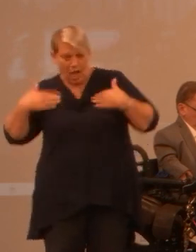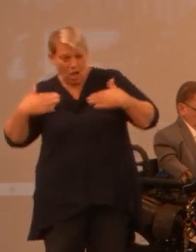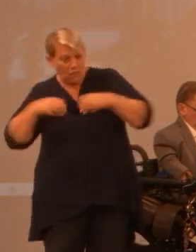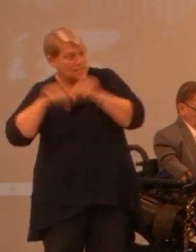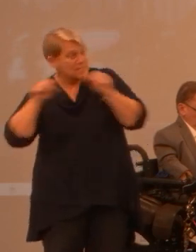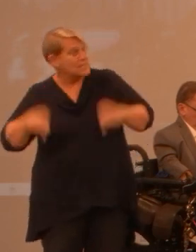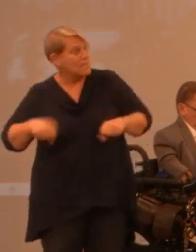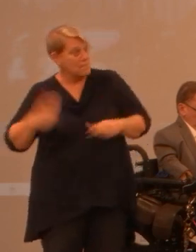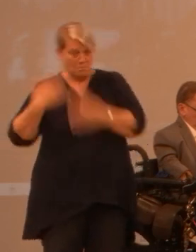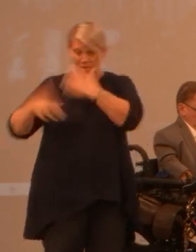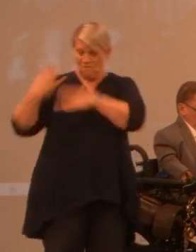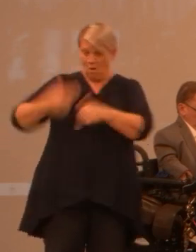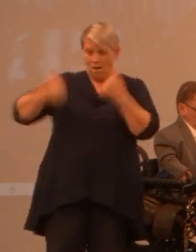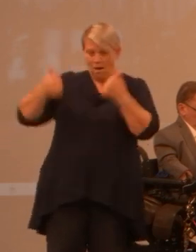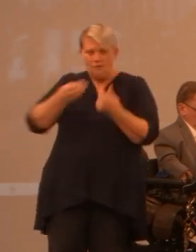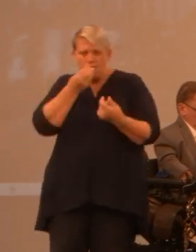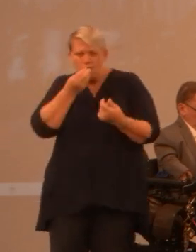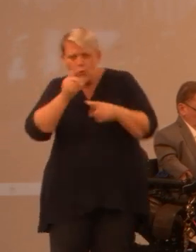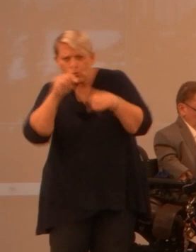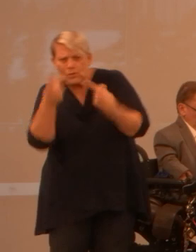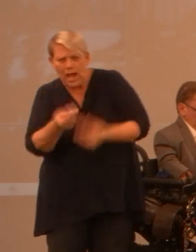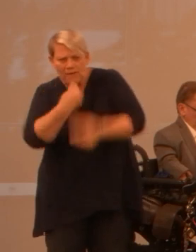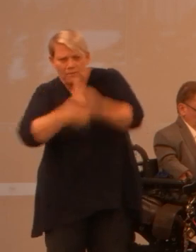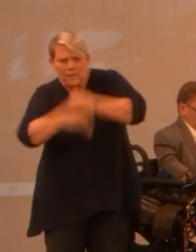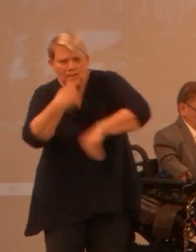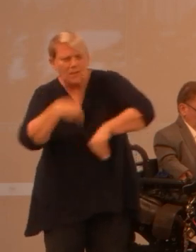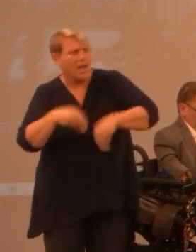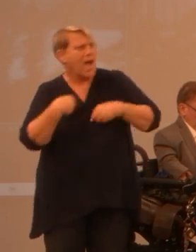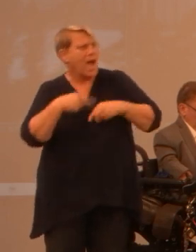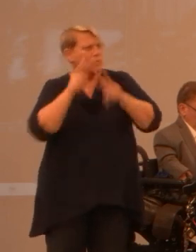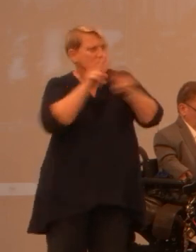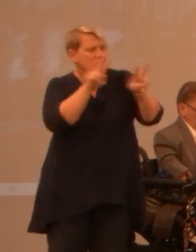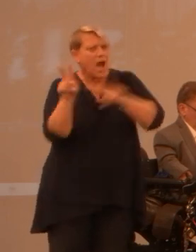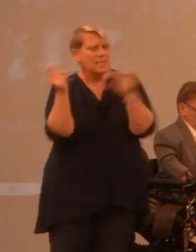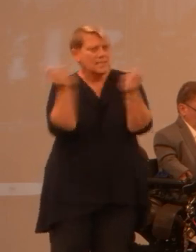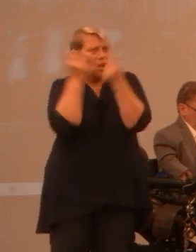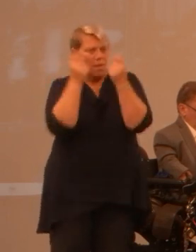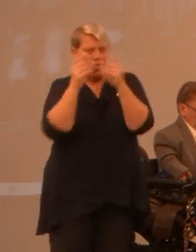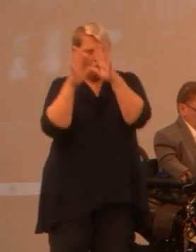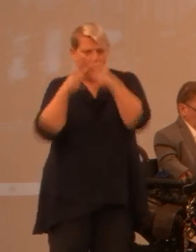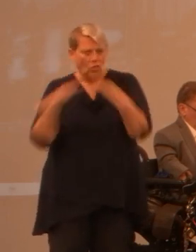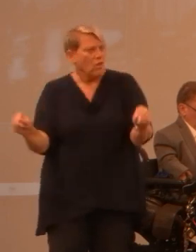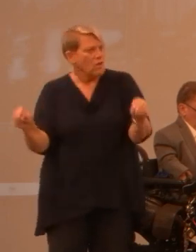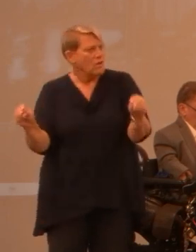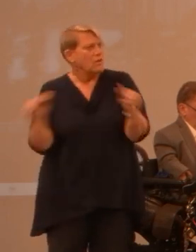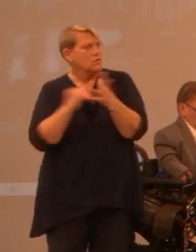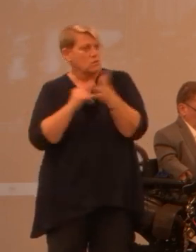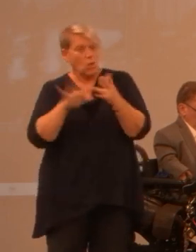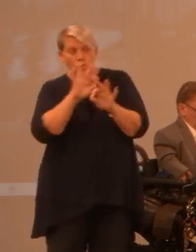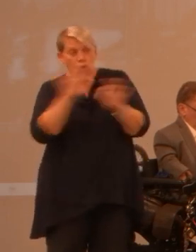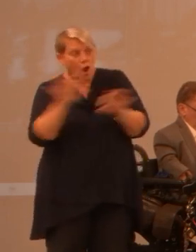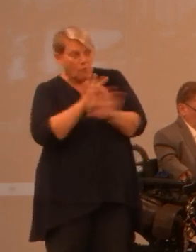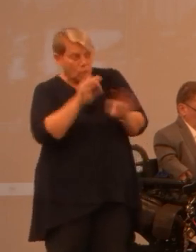as we couldn't get access to our food, our medicines, our sights and our ceremonies, because all of a sudden, again no disrespect, we were trespassing on